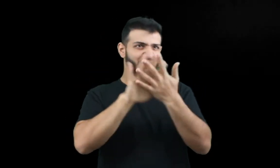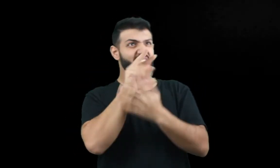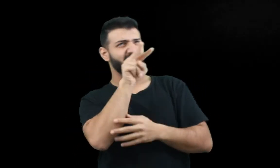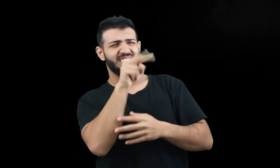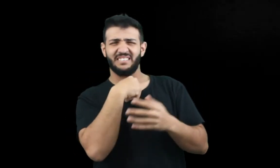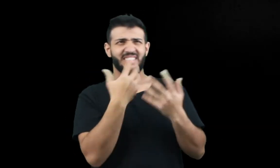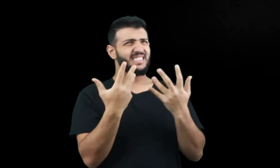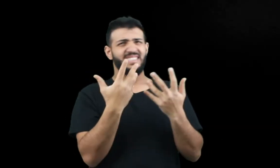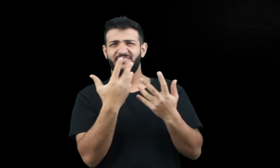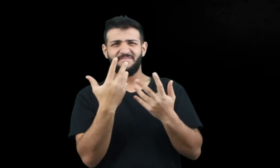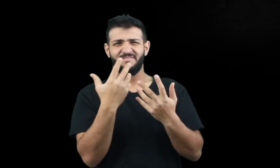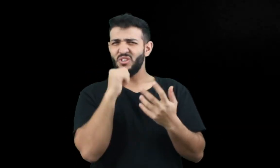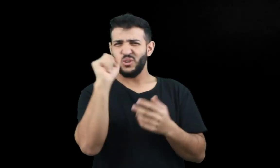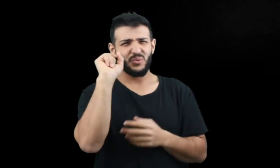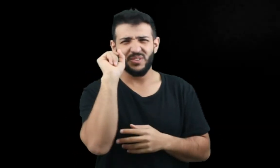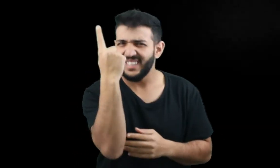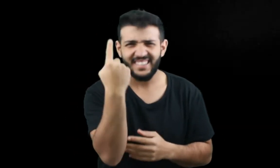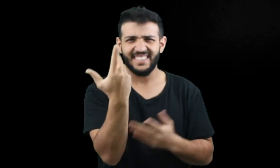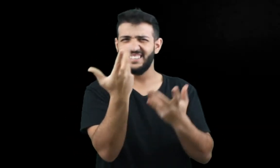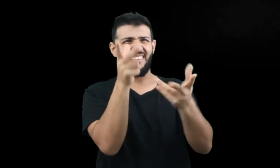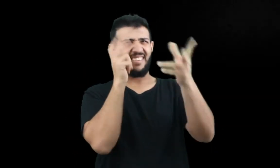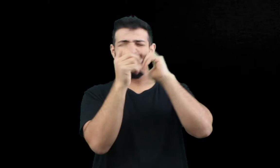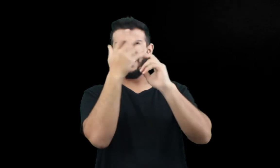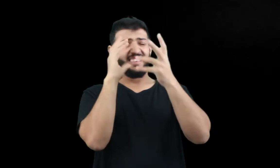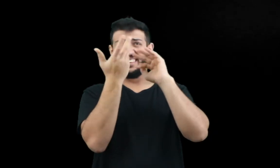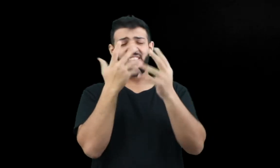But it didn't make much sense to me. It was a mess of hand movements.